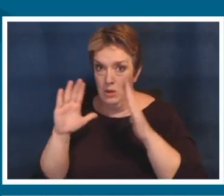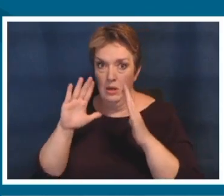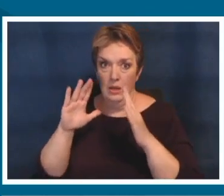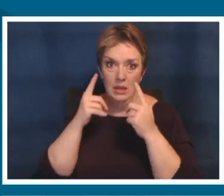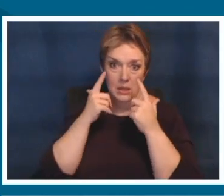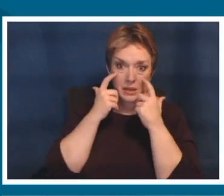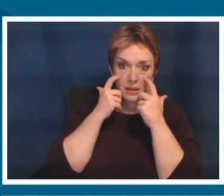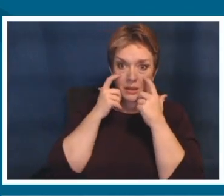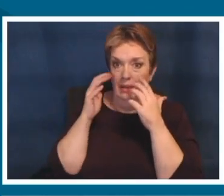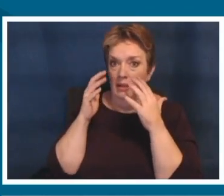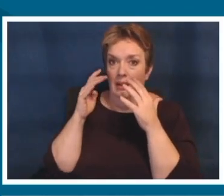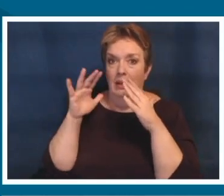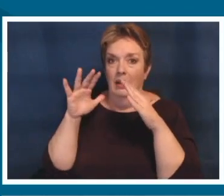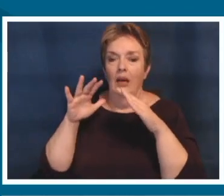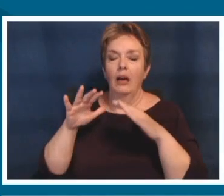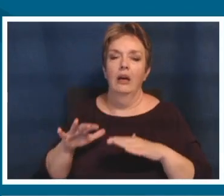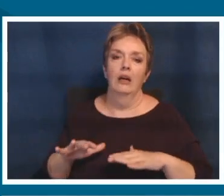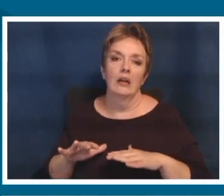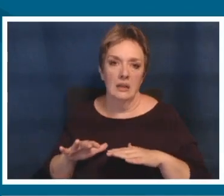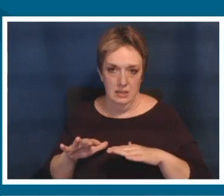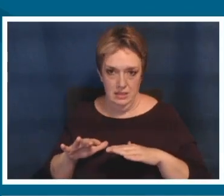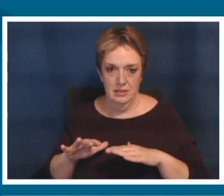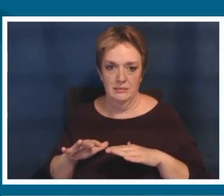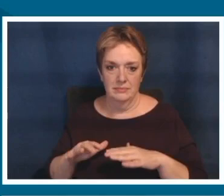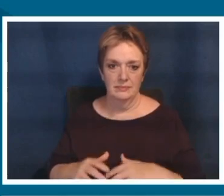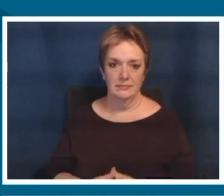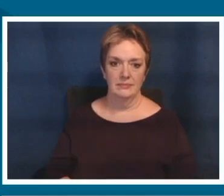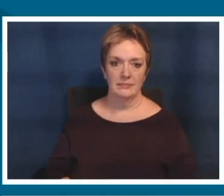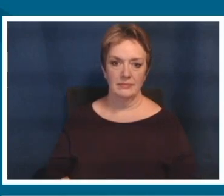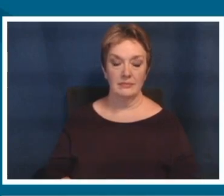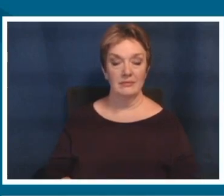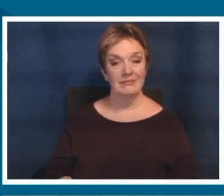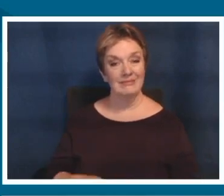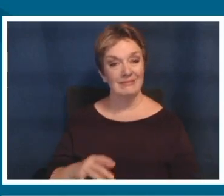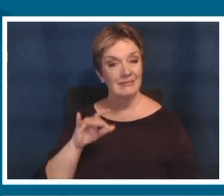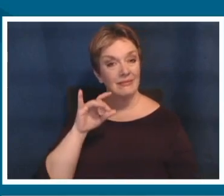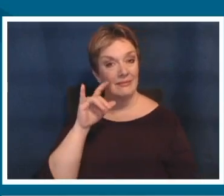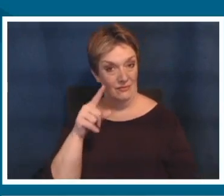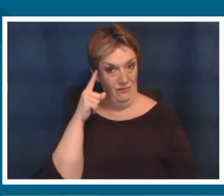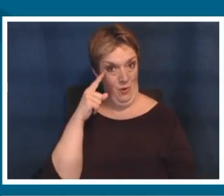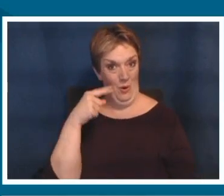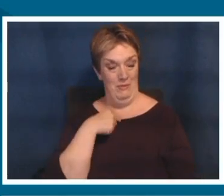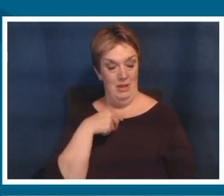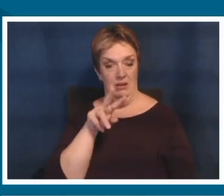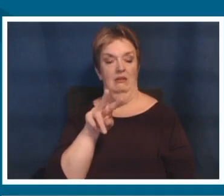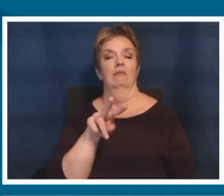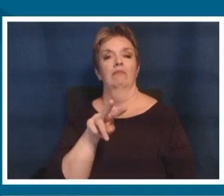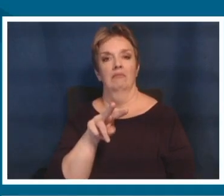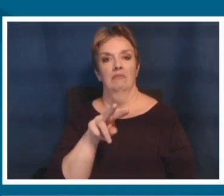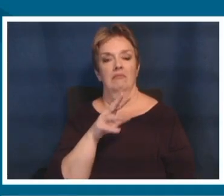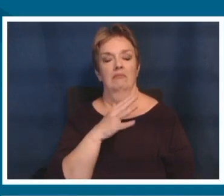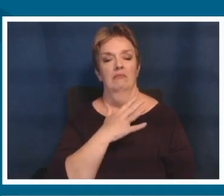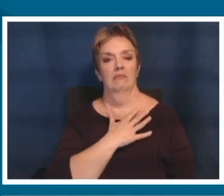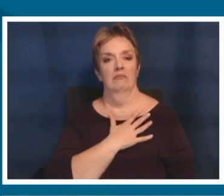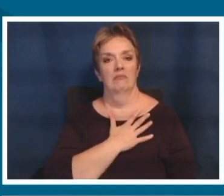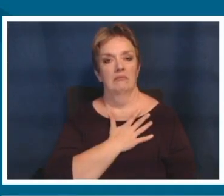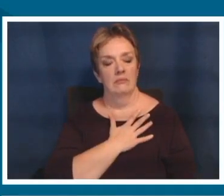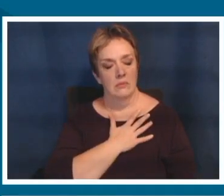this really um this was powerful for me to read this